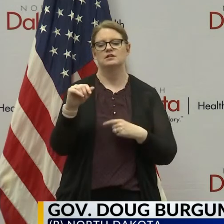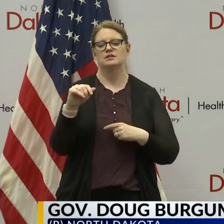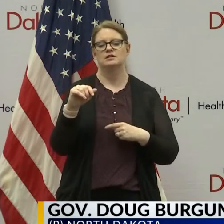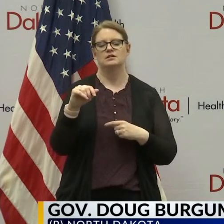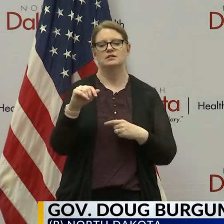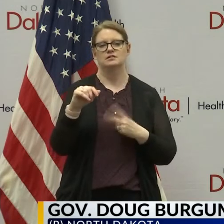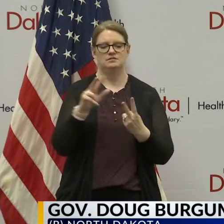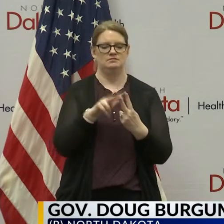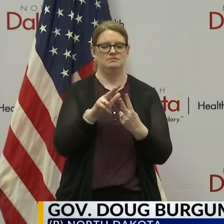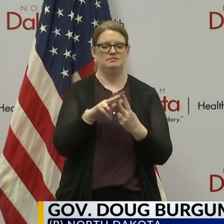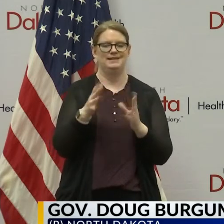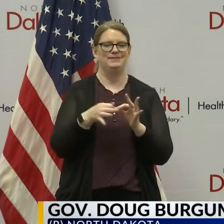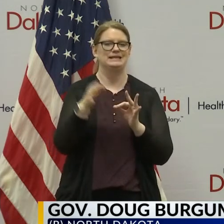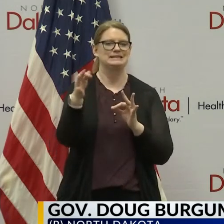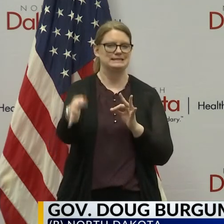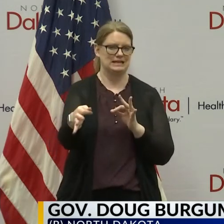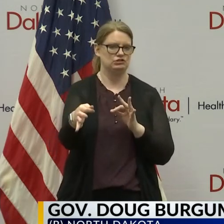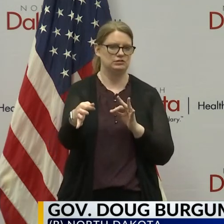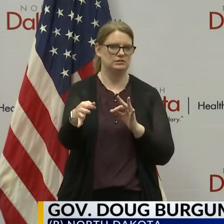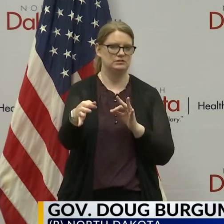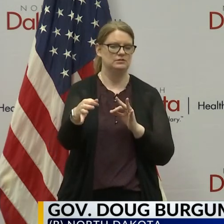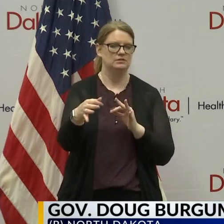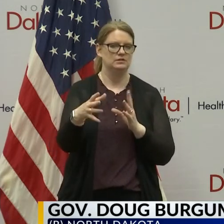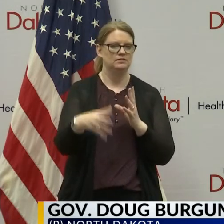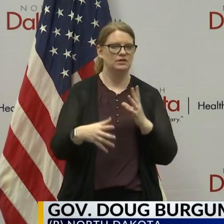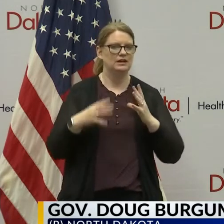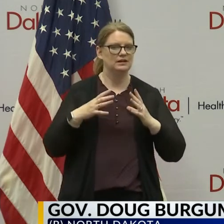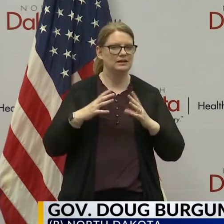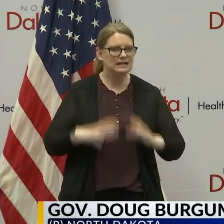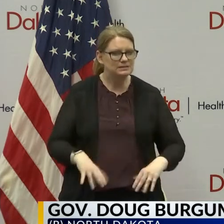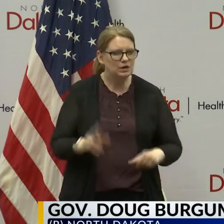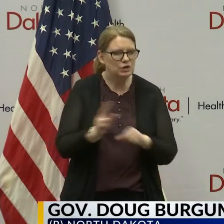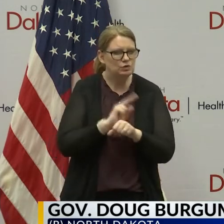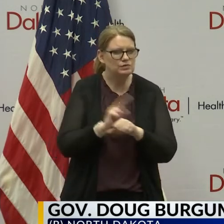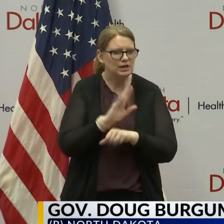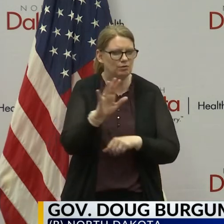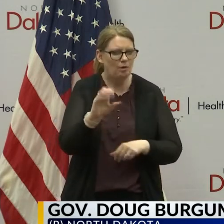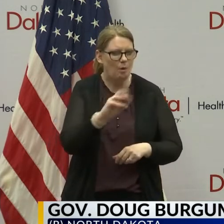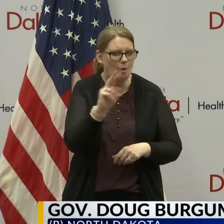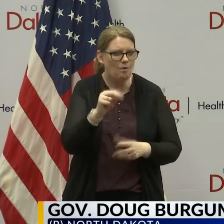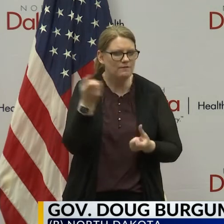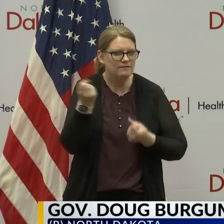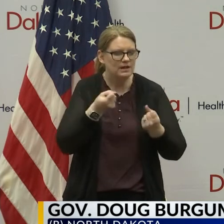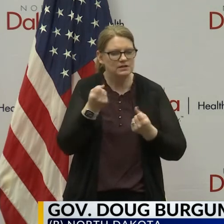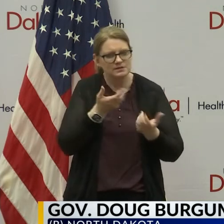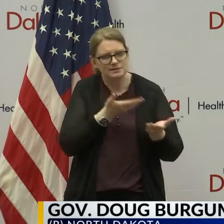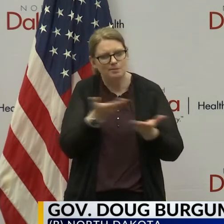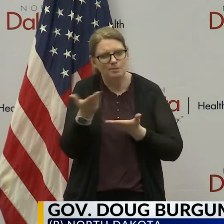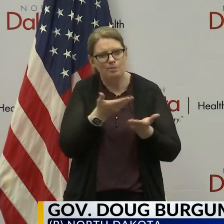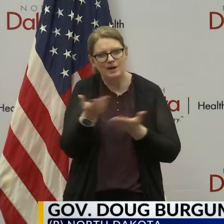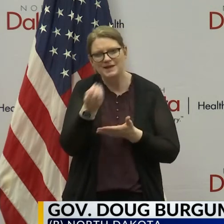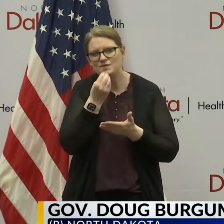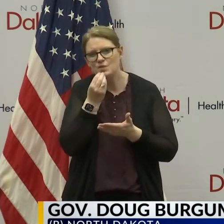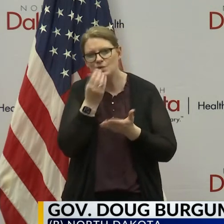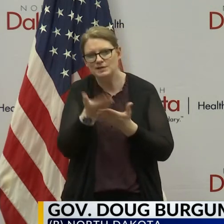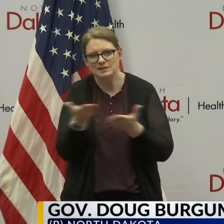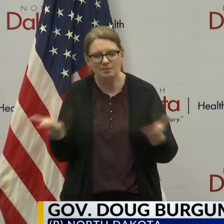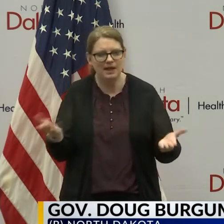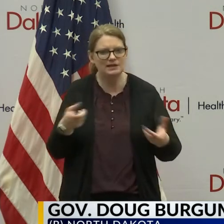AMERICAN FAMILY INSURANCE WILL BE ENTITLED TO A ONE TIME PAYMENT PER INSURED VEHICLE FOR THE PREMIUM RELIEF FUND FOR